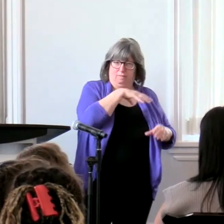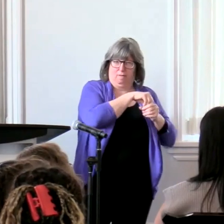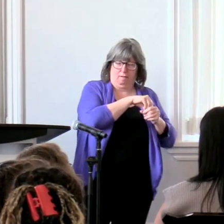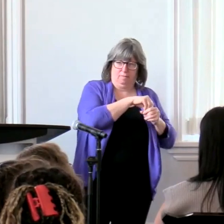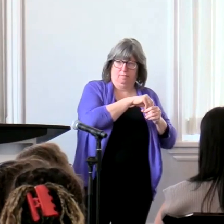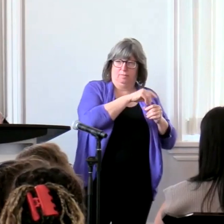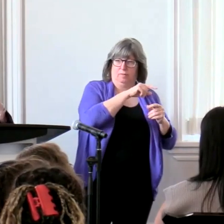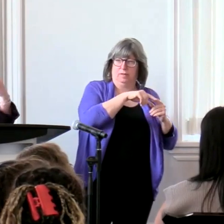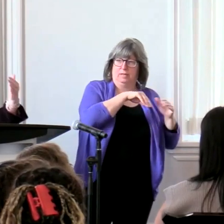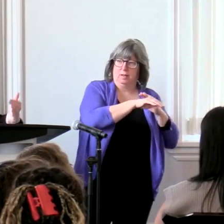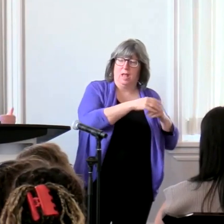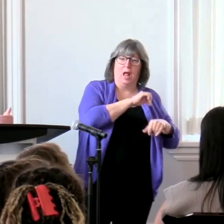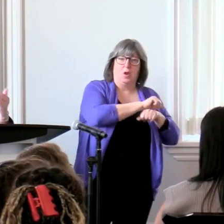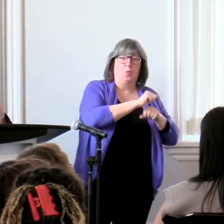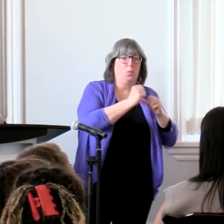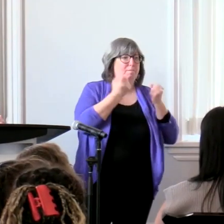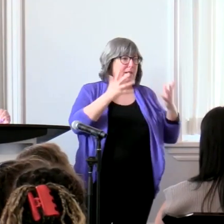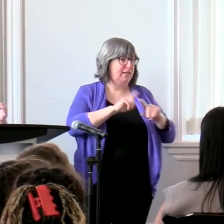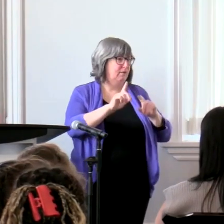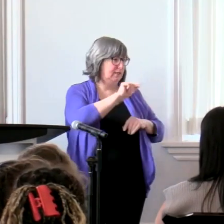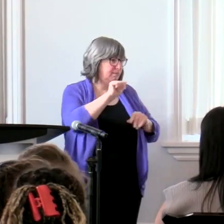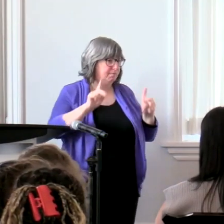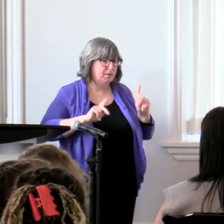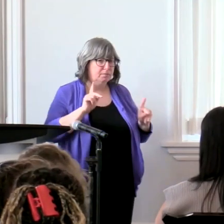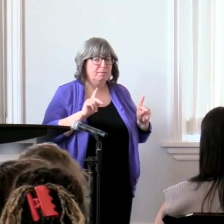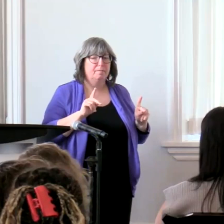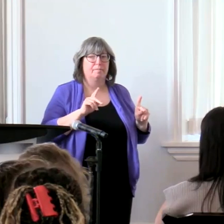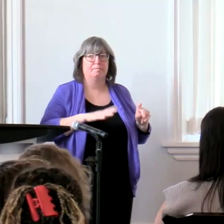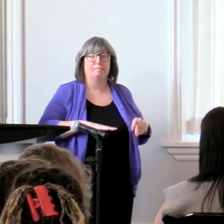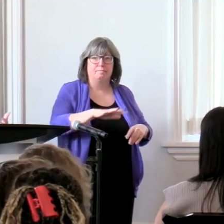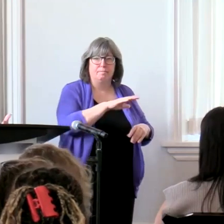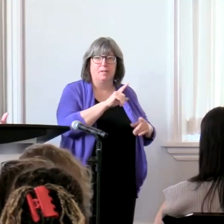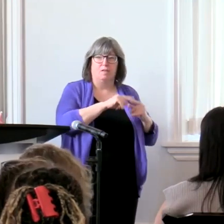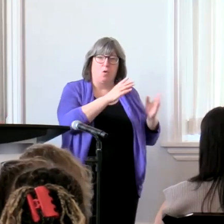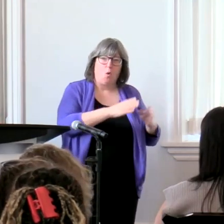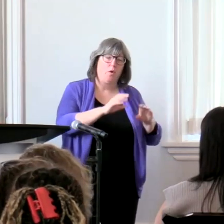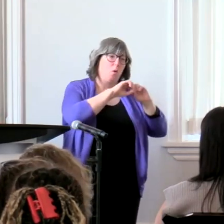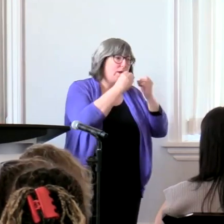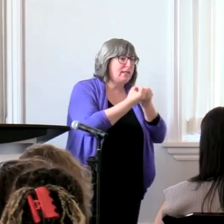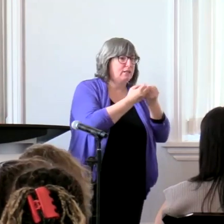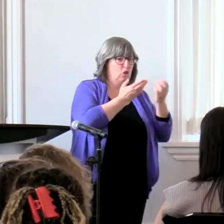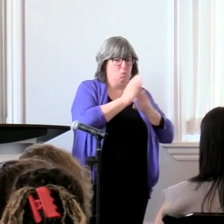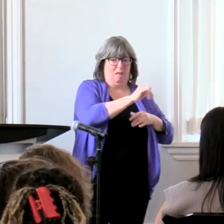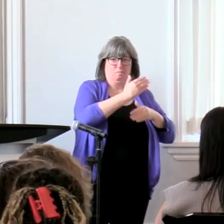Then worked with lots of disability persons in organizations through that process.